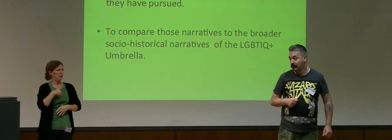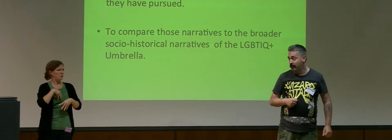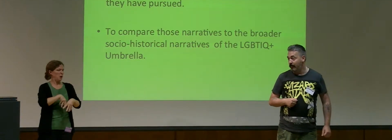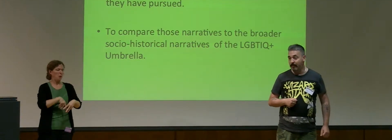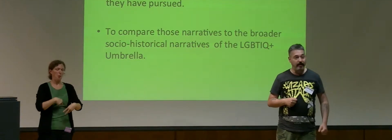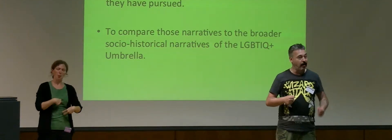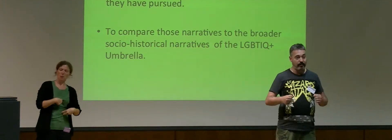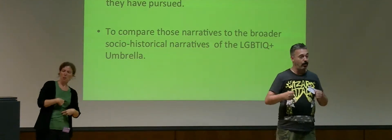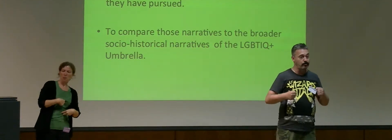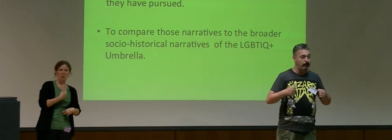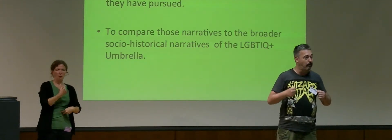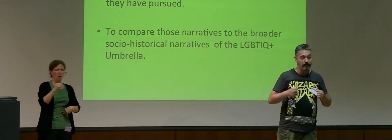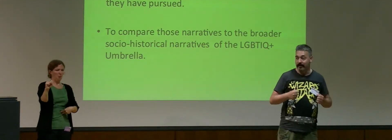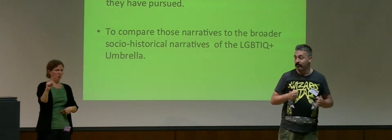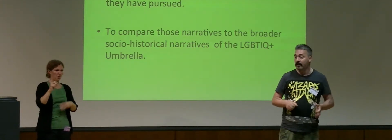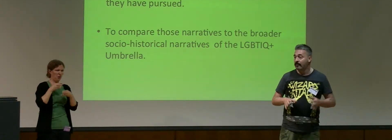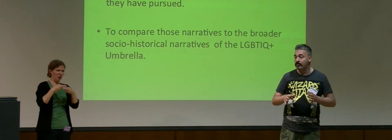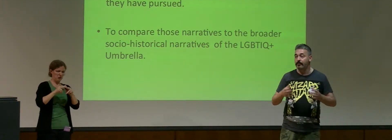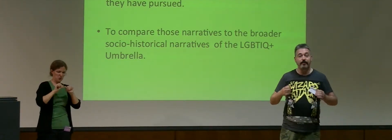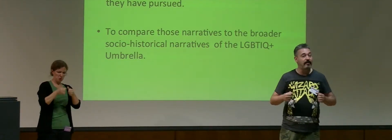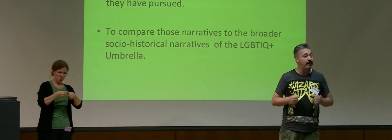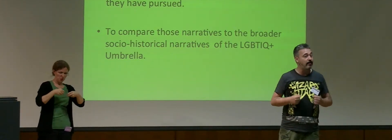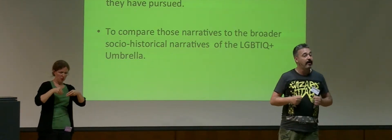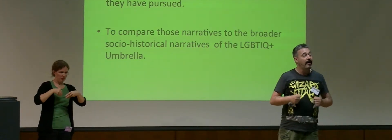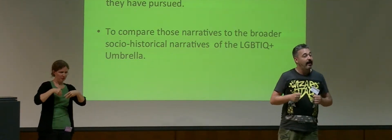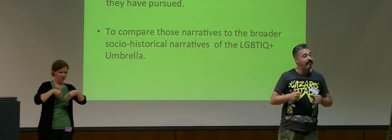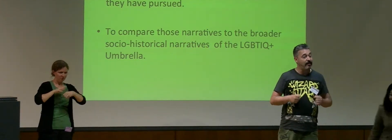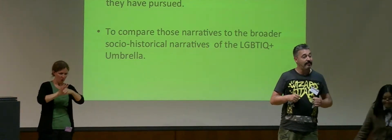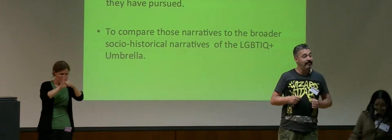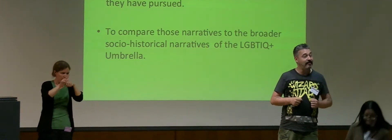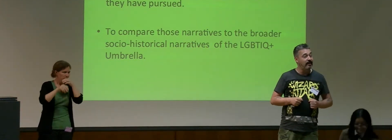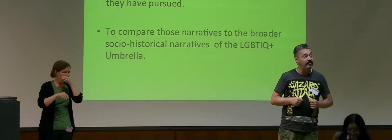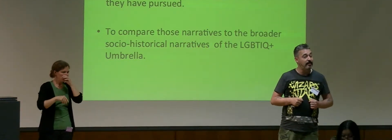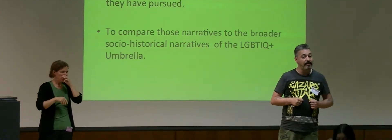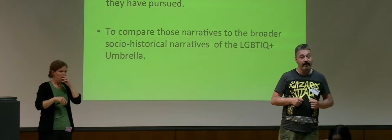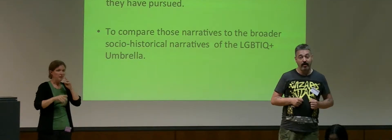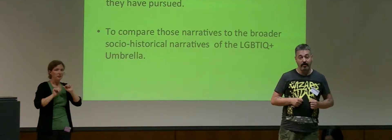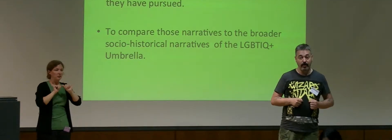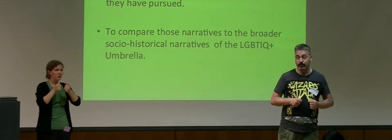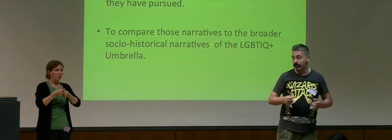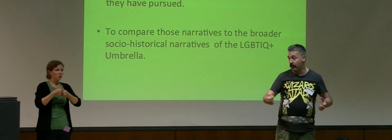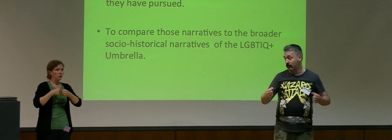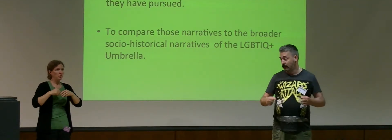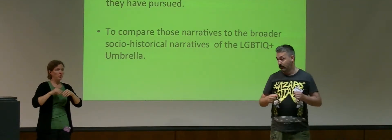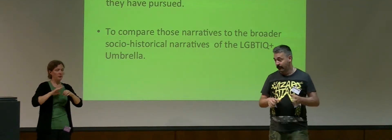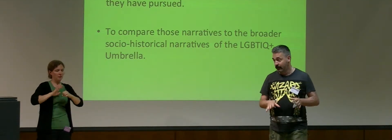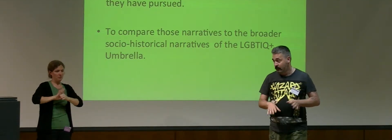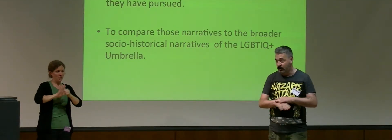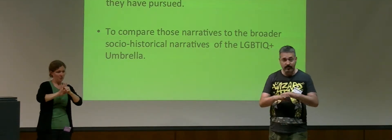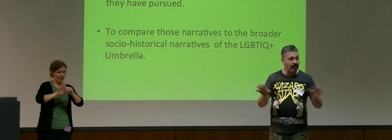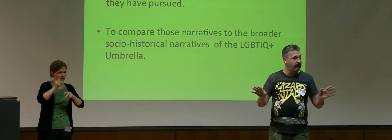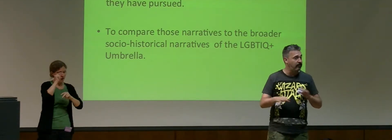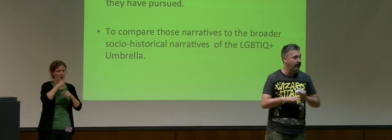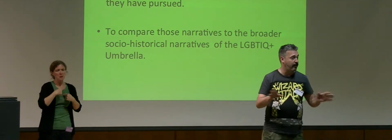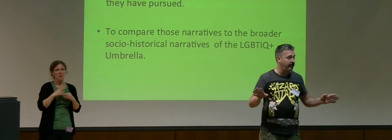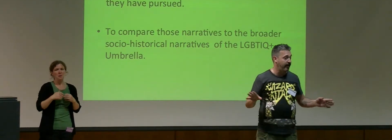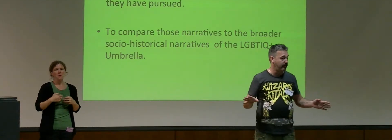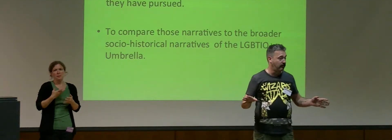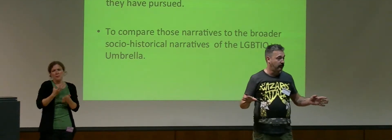That wouldn’t be like social movement. Social movement theory tends to like to be very un-emotion. So there’s lots of stuff like that.